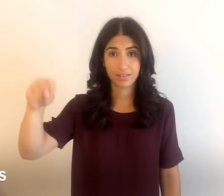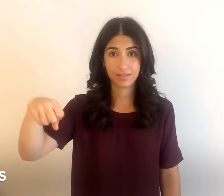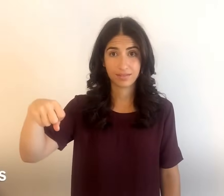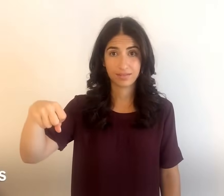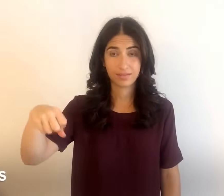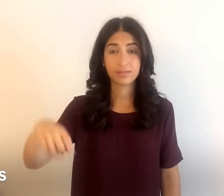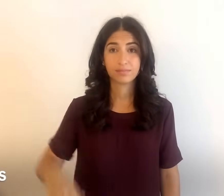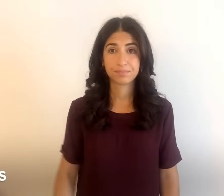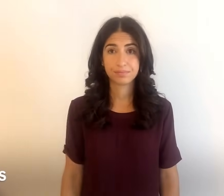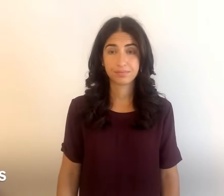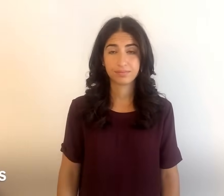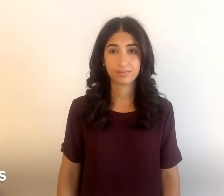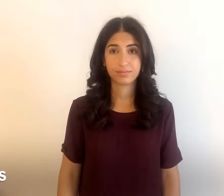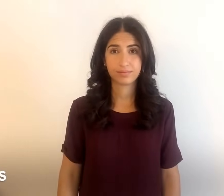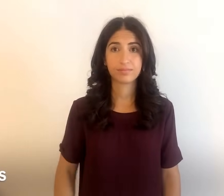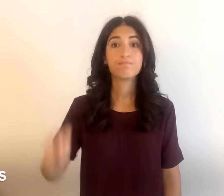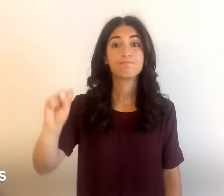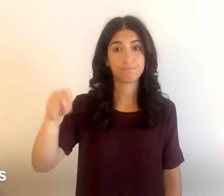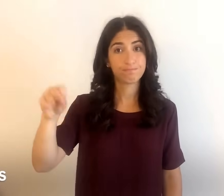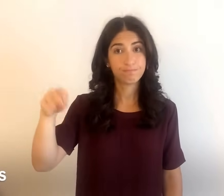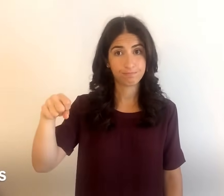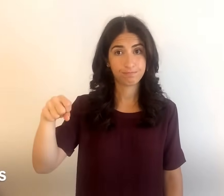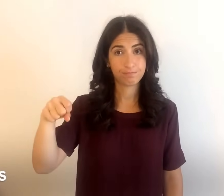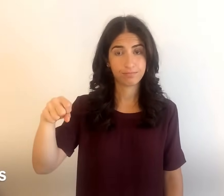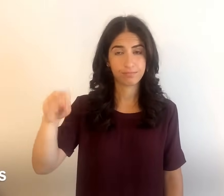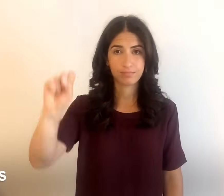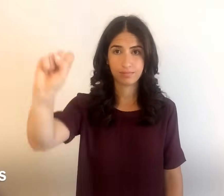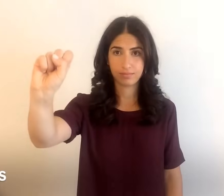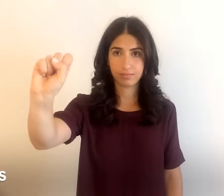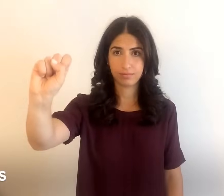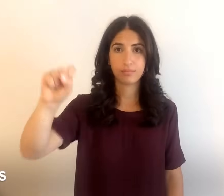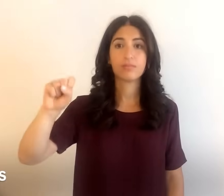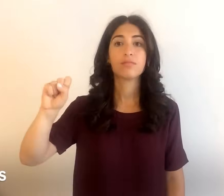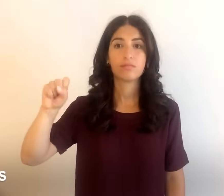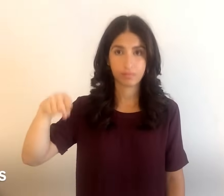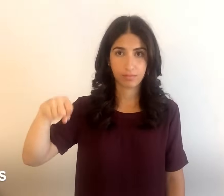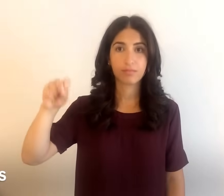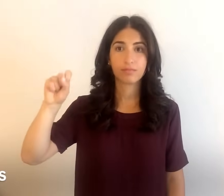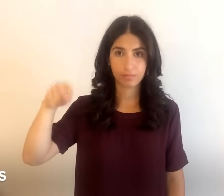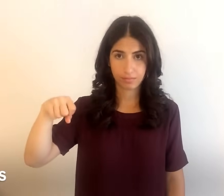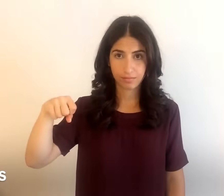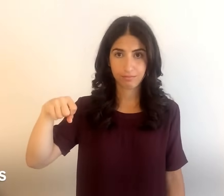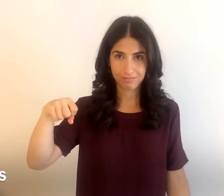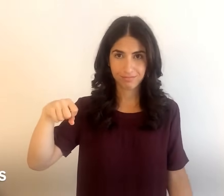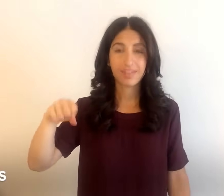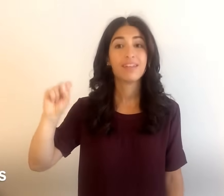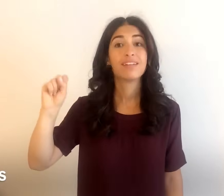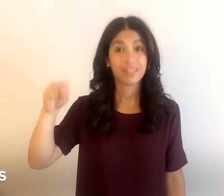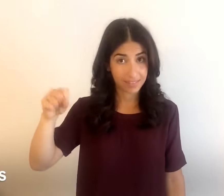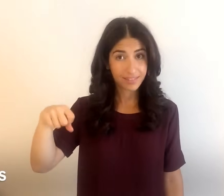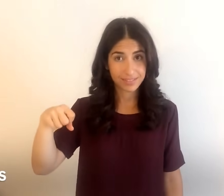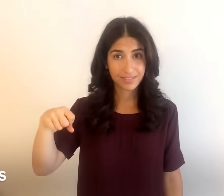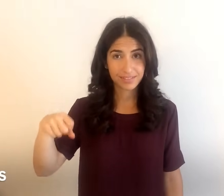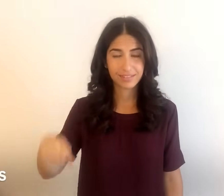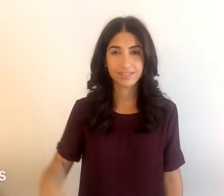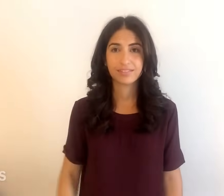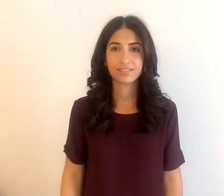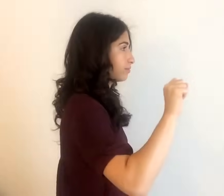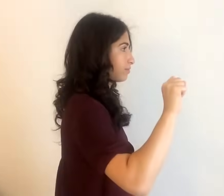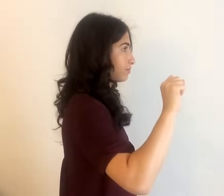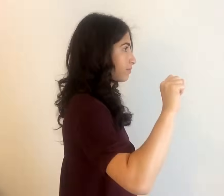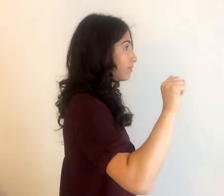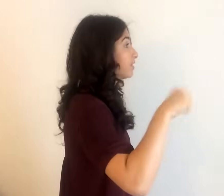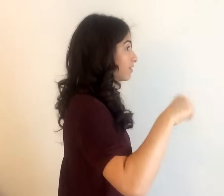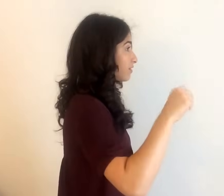yes.